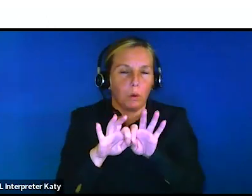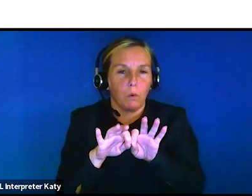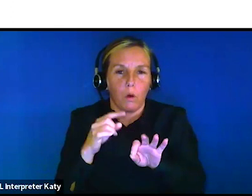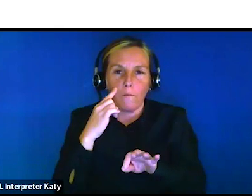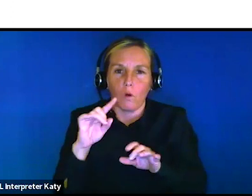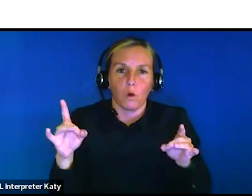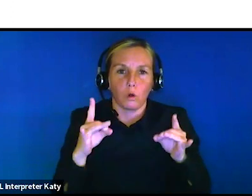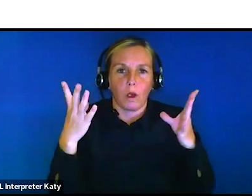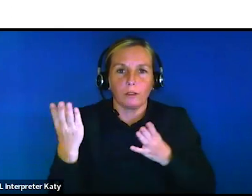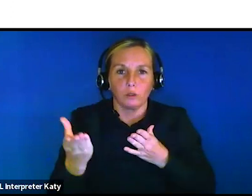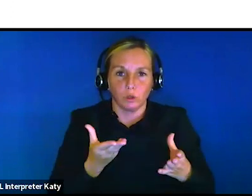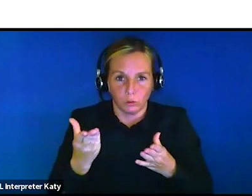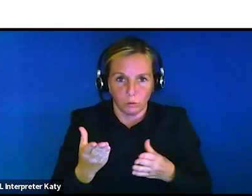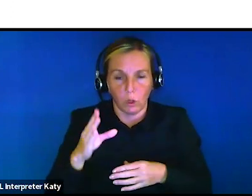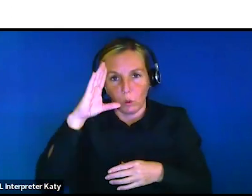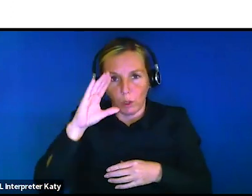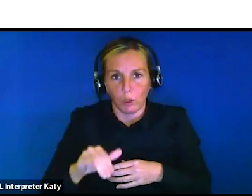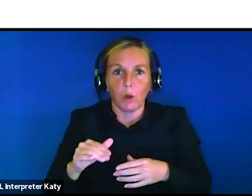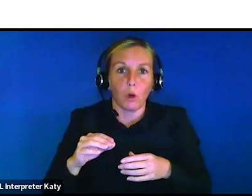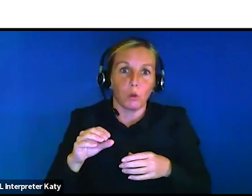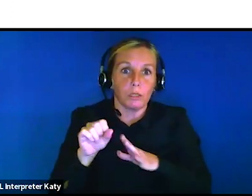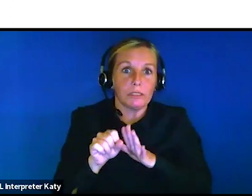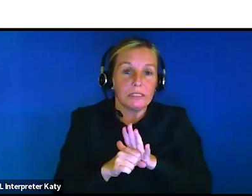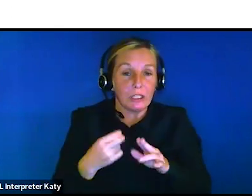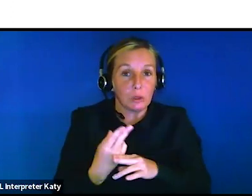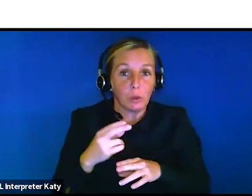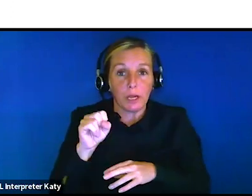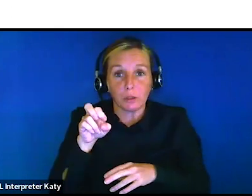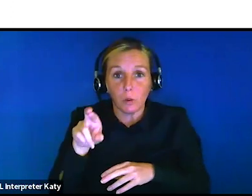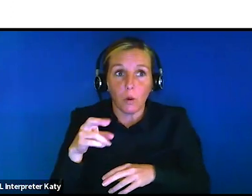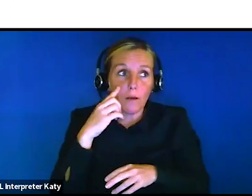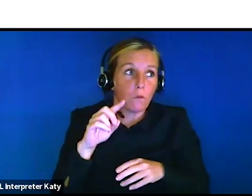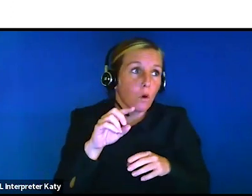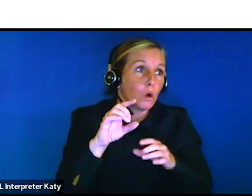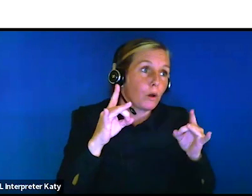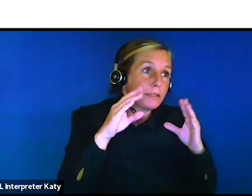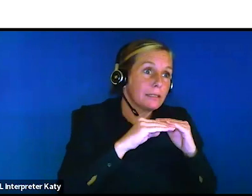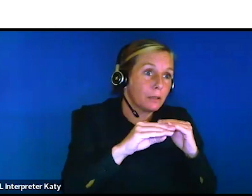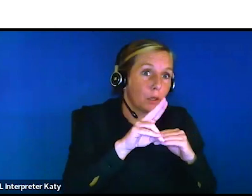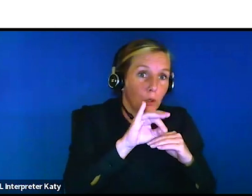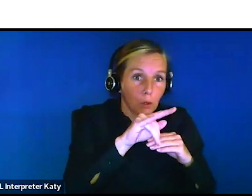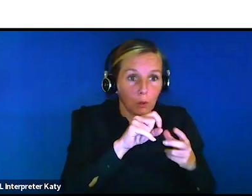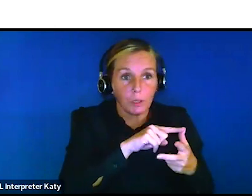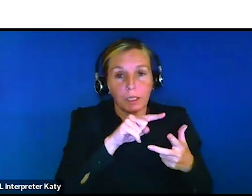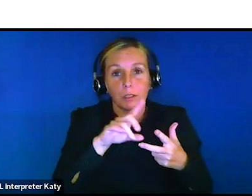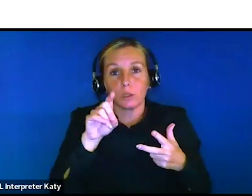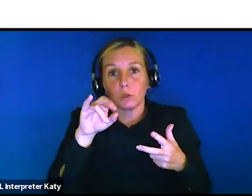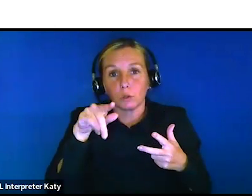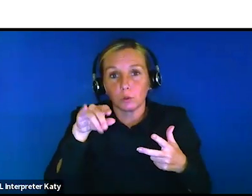We know states are using SOR dollars for crisis stabilization units, crisis centers, drop in sites. We know